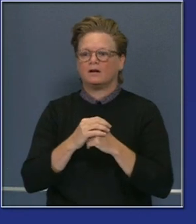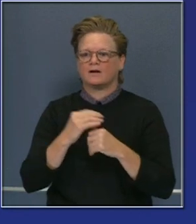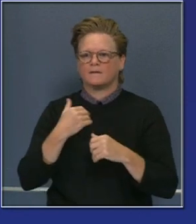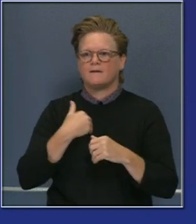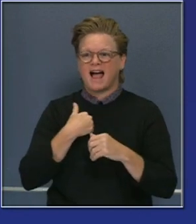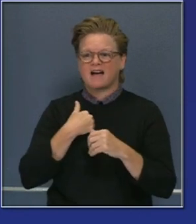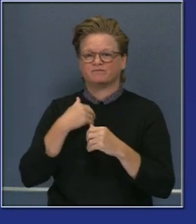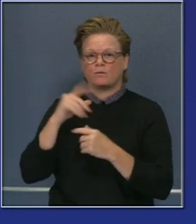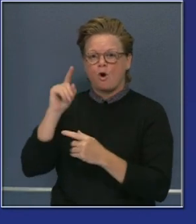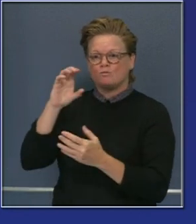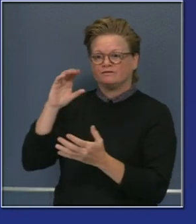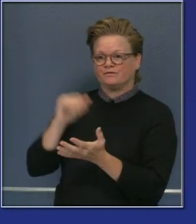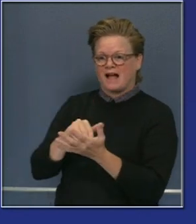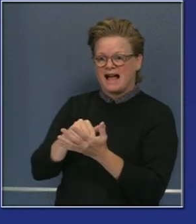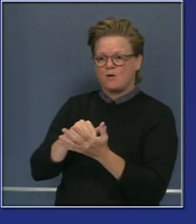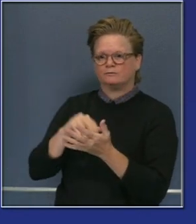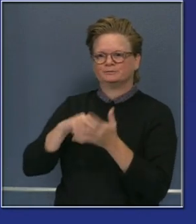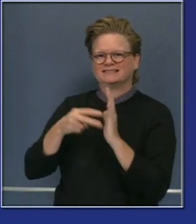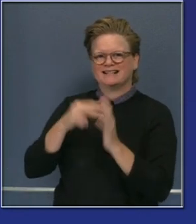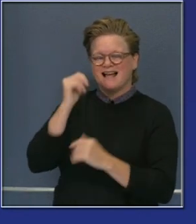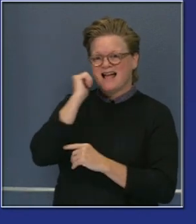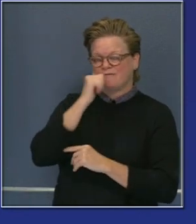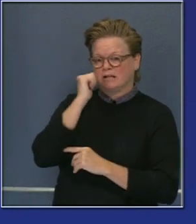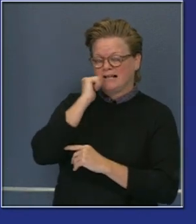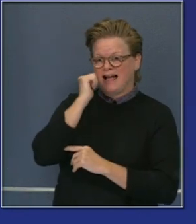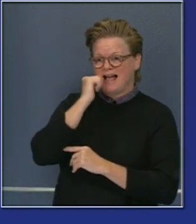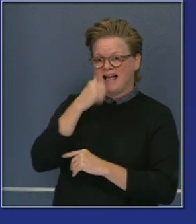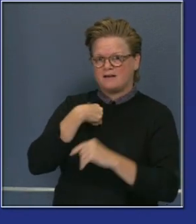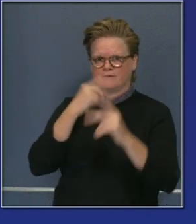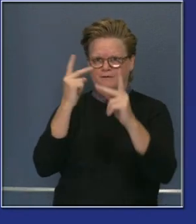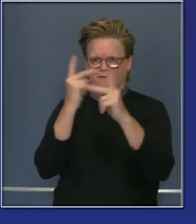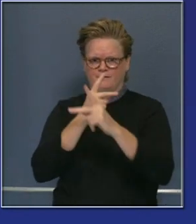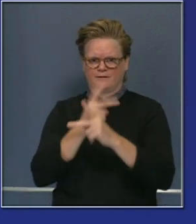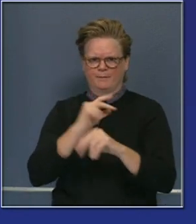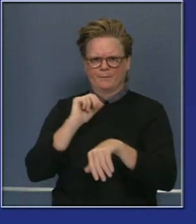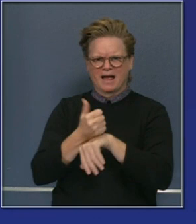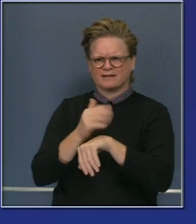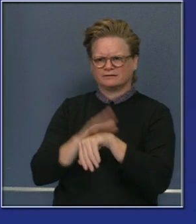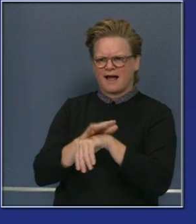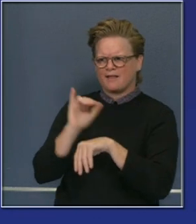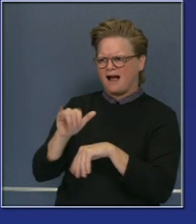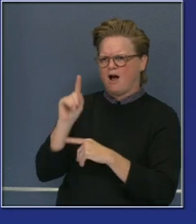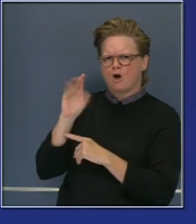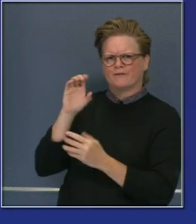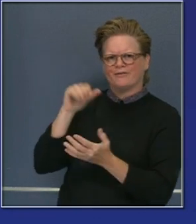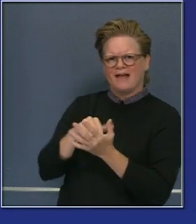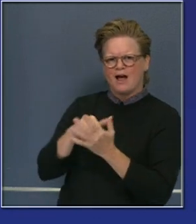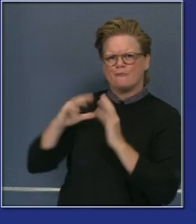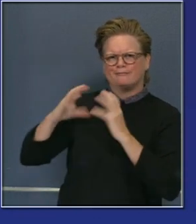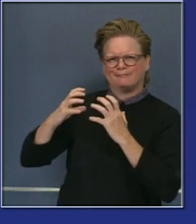SPREAD OF COVID-19 VIRUS AND NEW CASES THAT ARE MORE THAN SEVEN PER 100,000 WHICH IS A